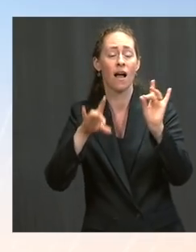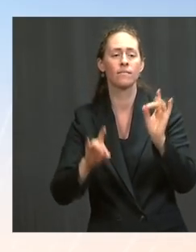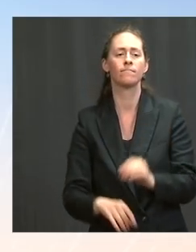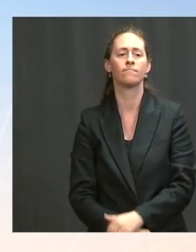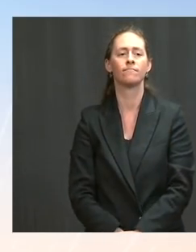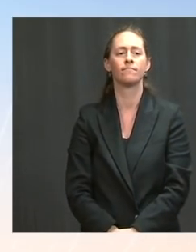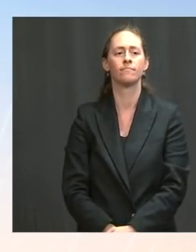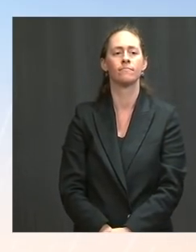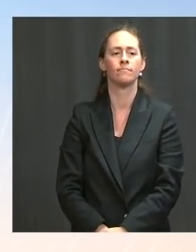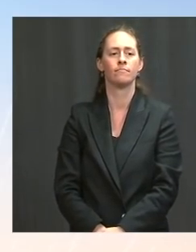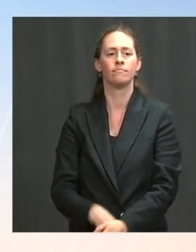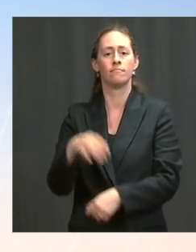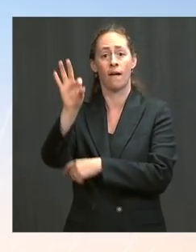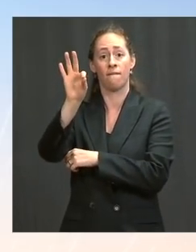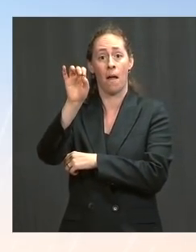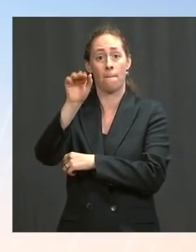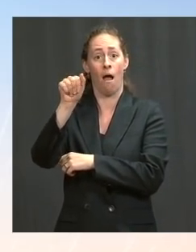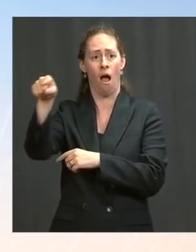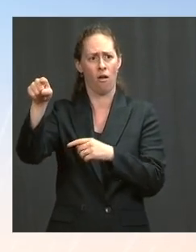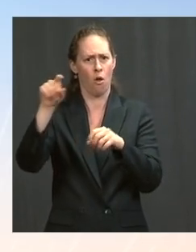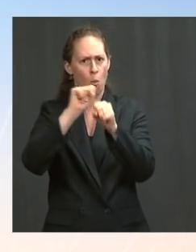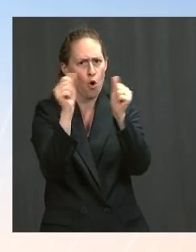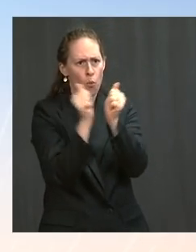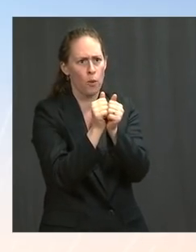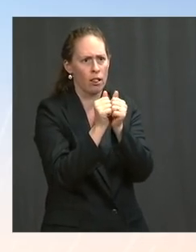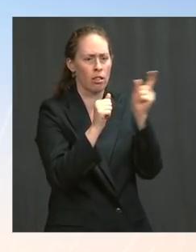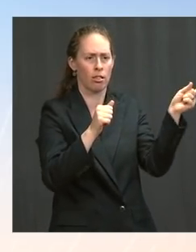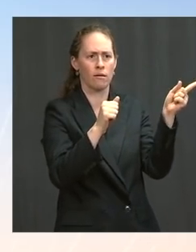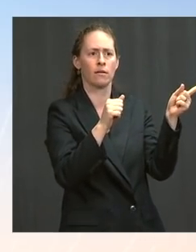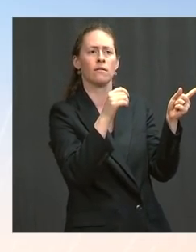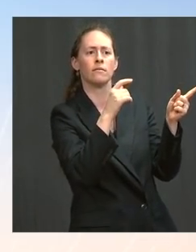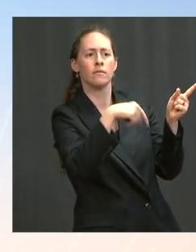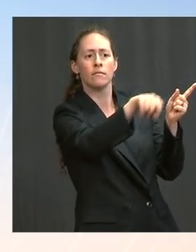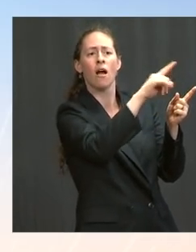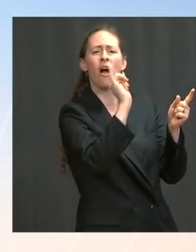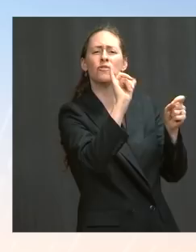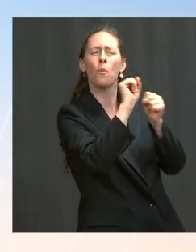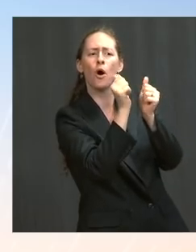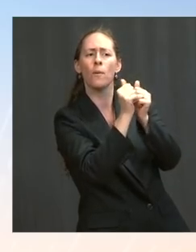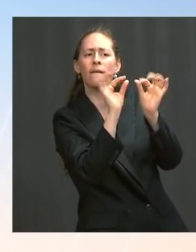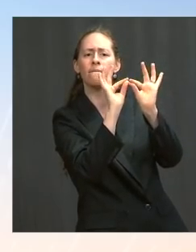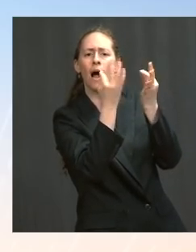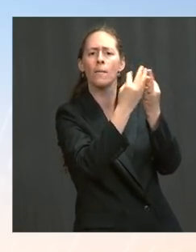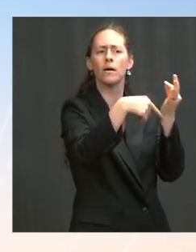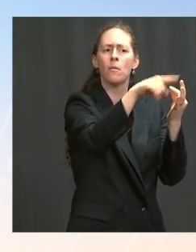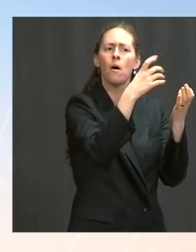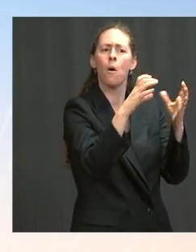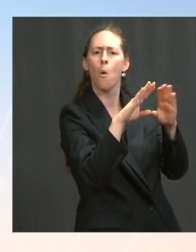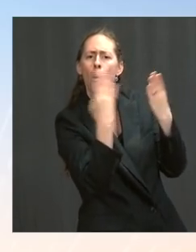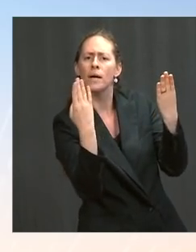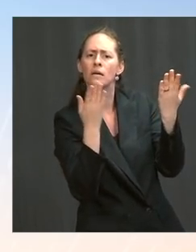to support the opening of a Family Assistance Center, and is providing communication support to ensure information is available.